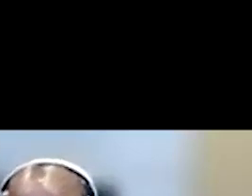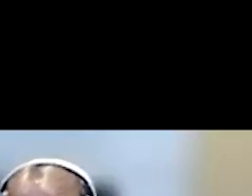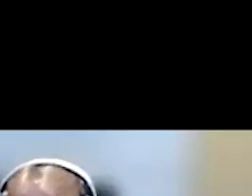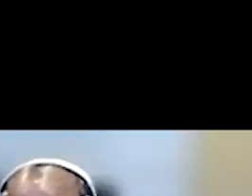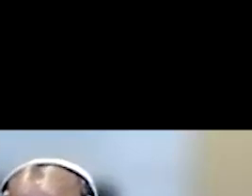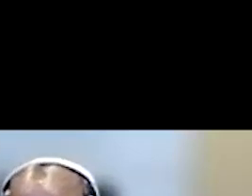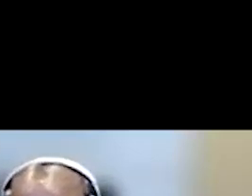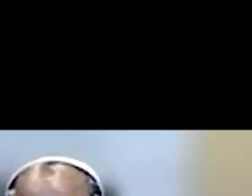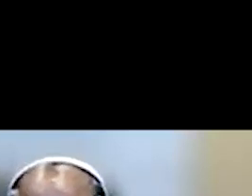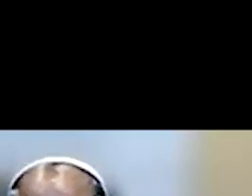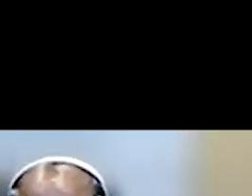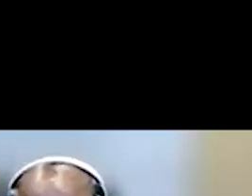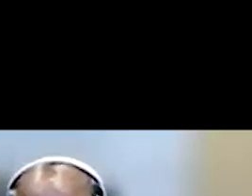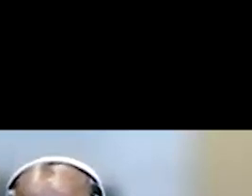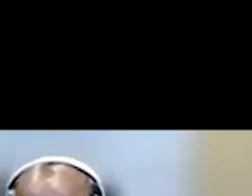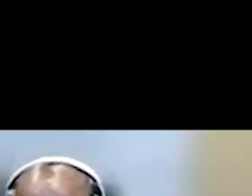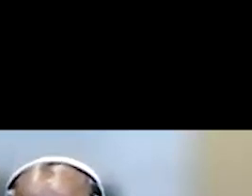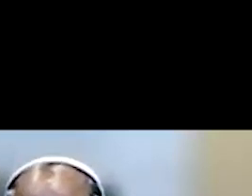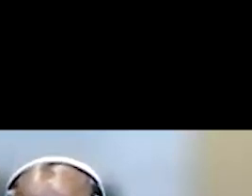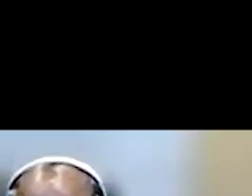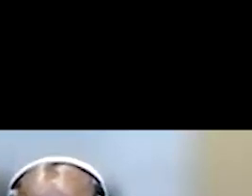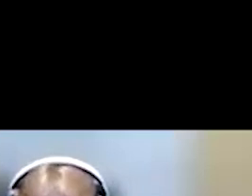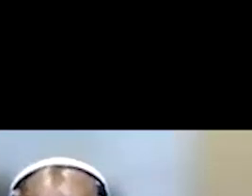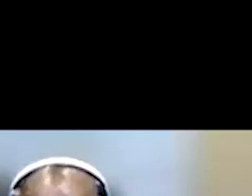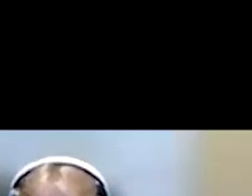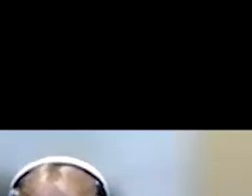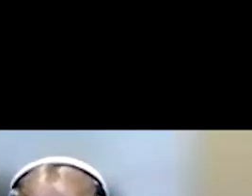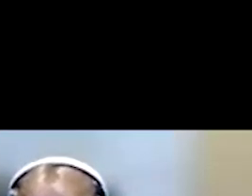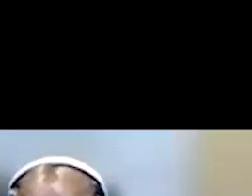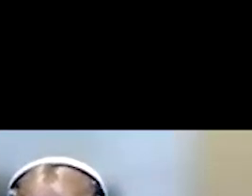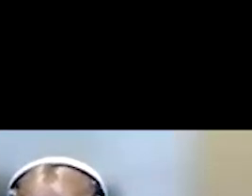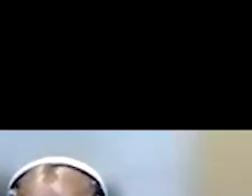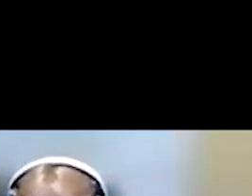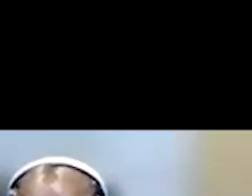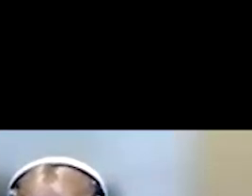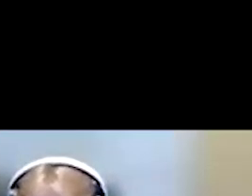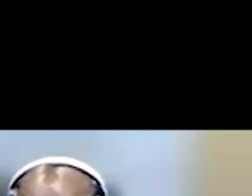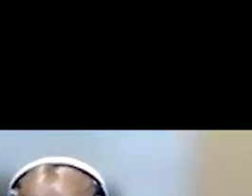So, if there is something like a video lecture that you could have prepared,